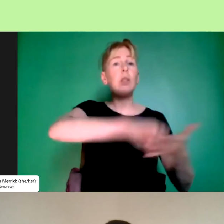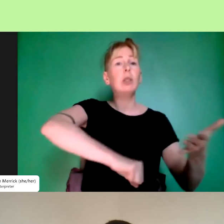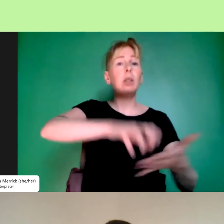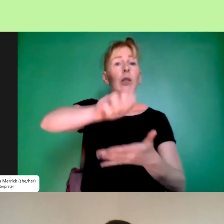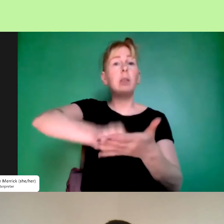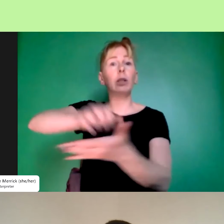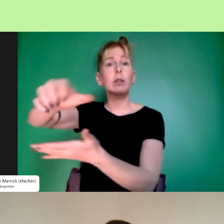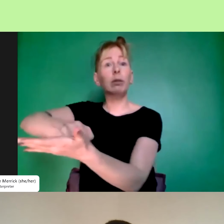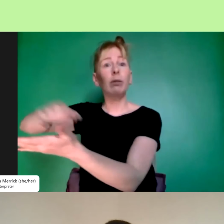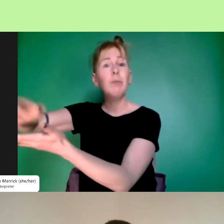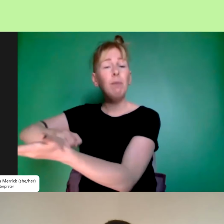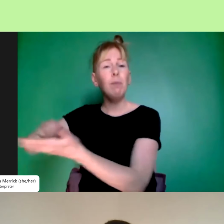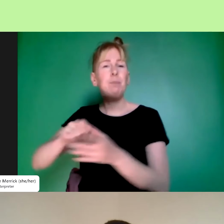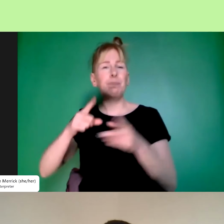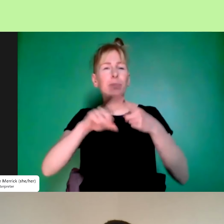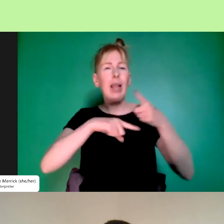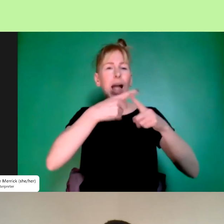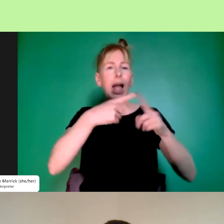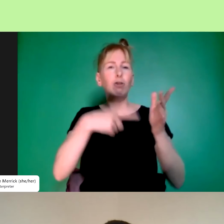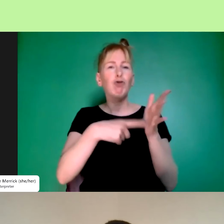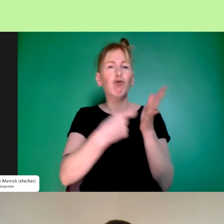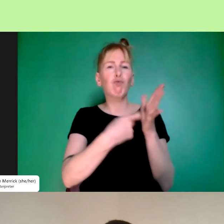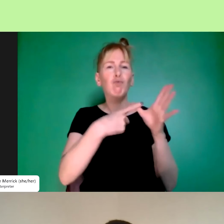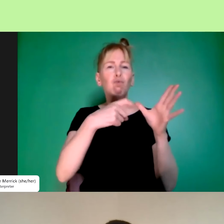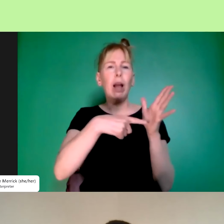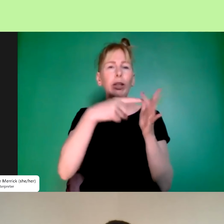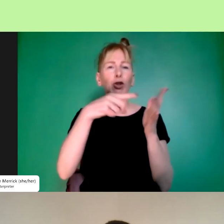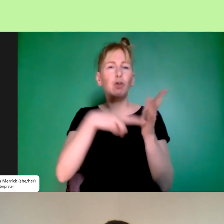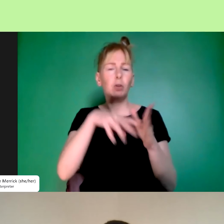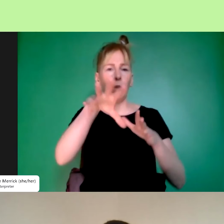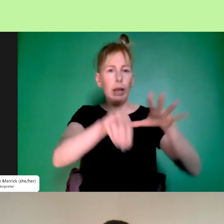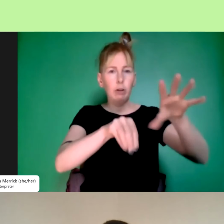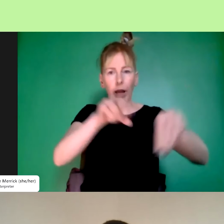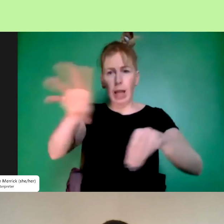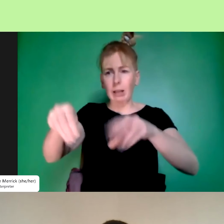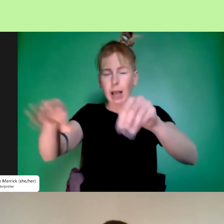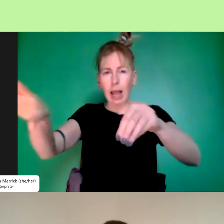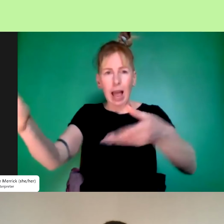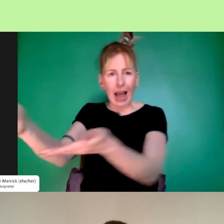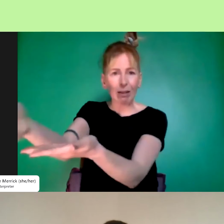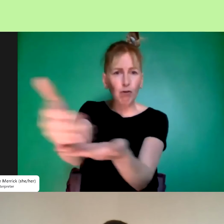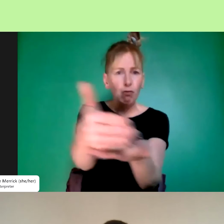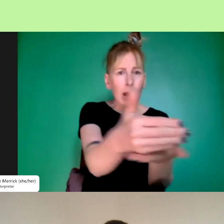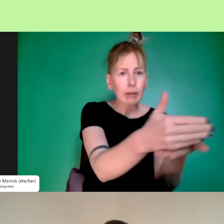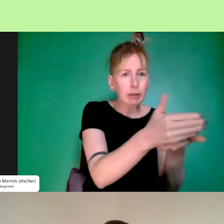figure out how to be a curator from my positionality as a Güney woman from South